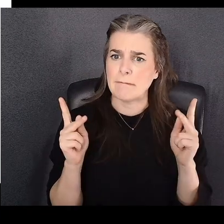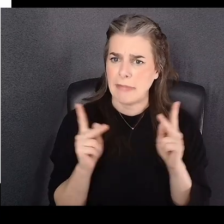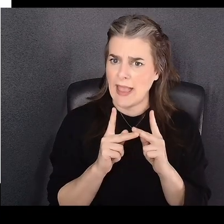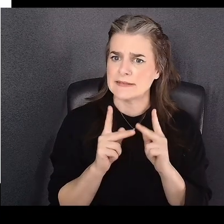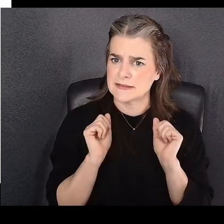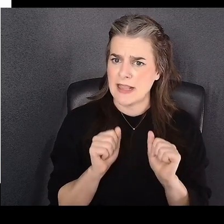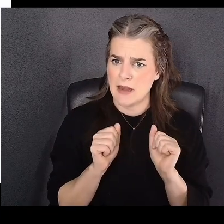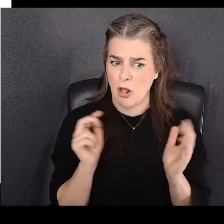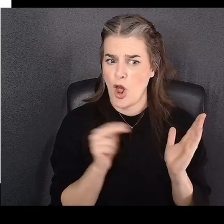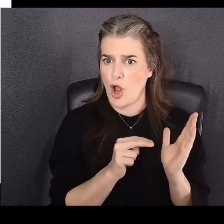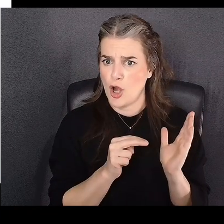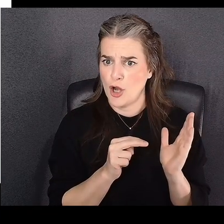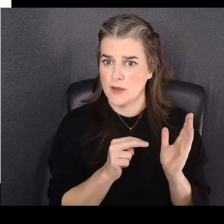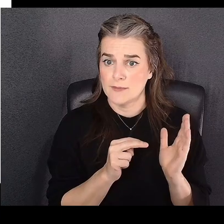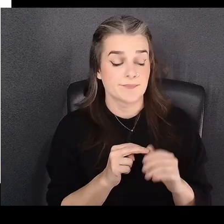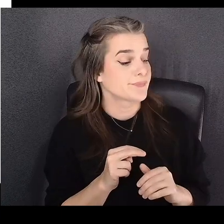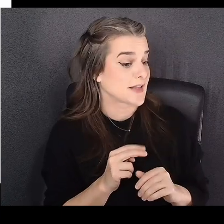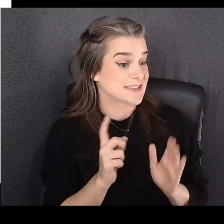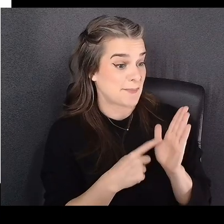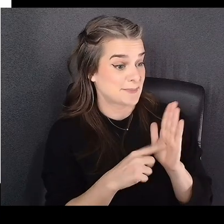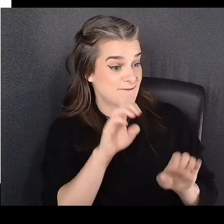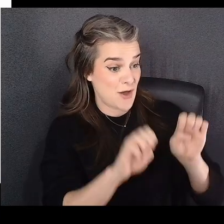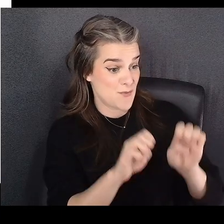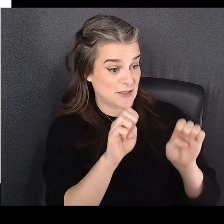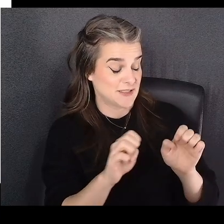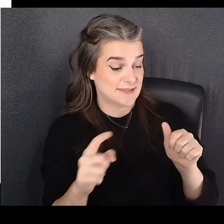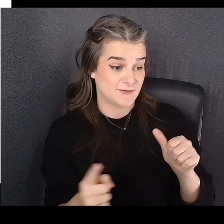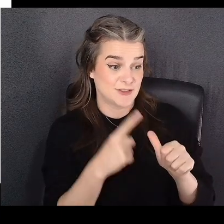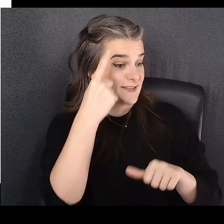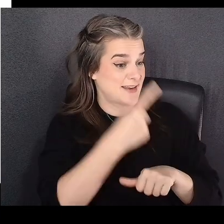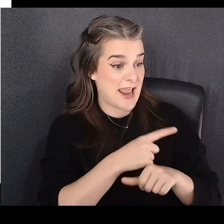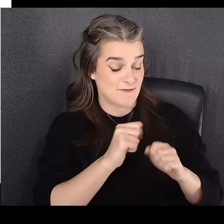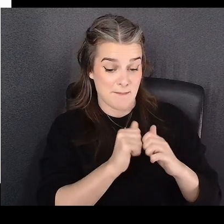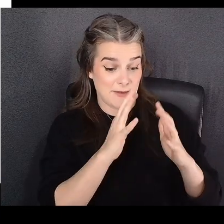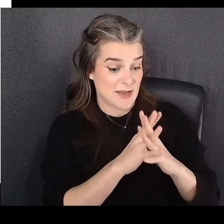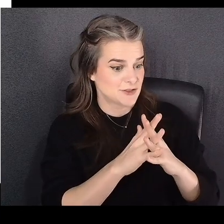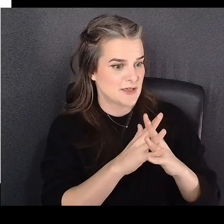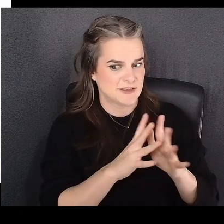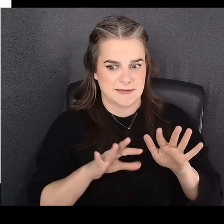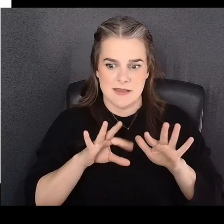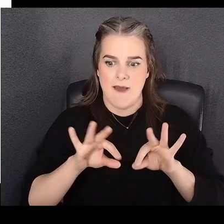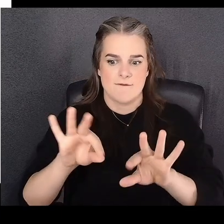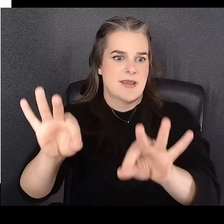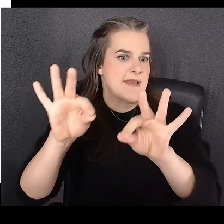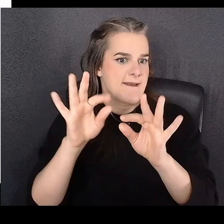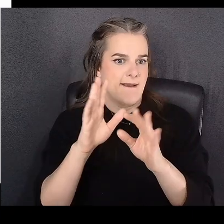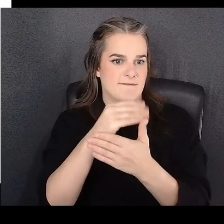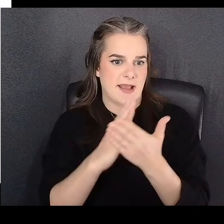day one of implementation, is a huge discovery phase of-- just yesterday, we were setting up a Ring, and they had two, three different emails.